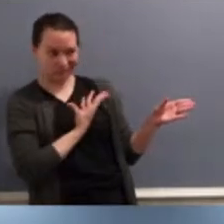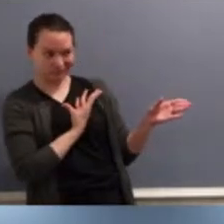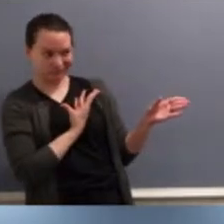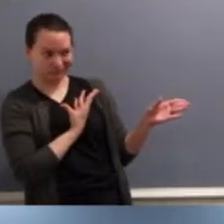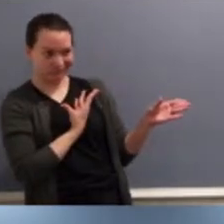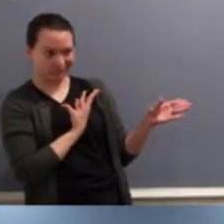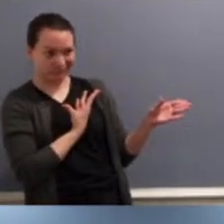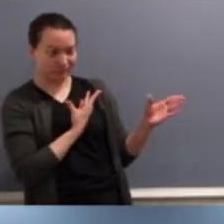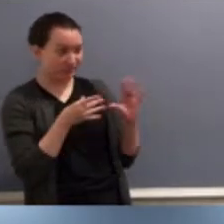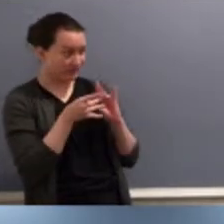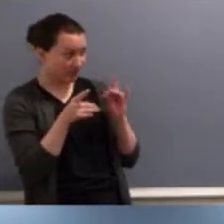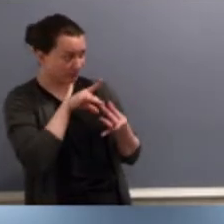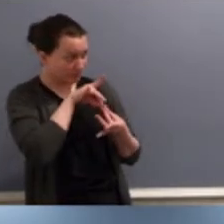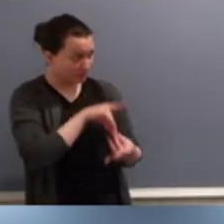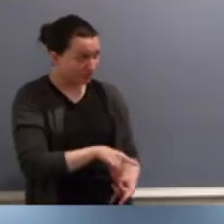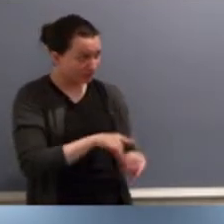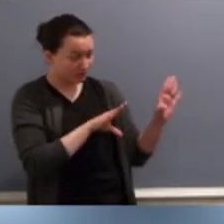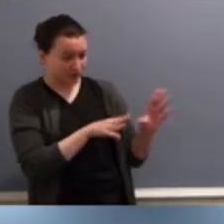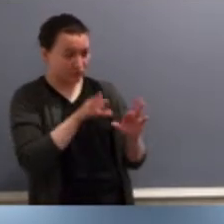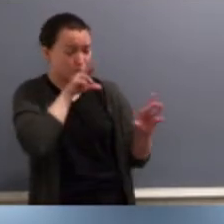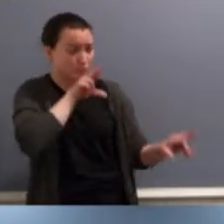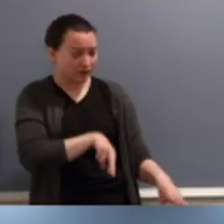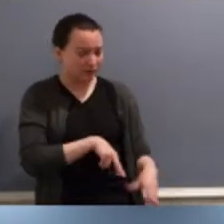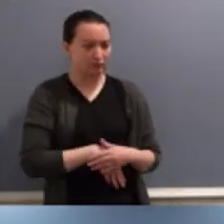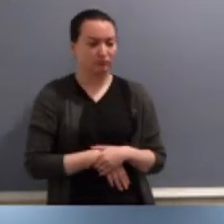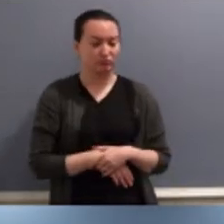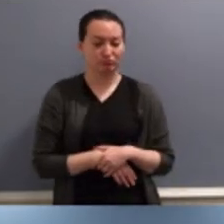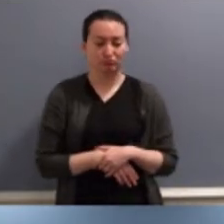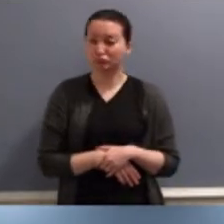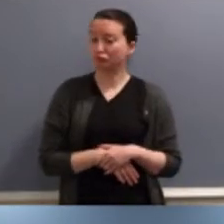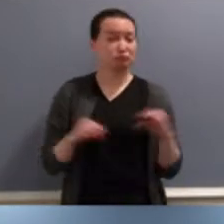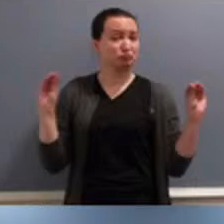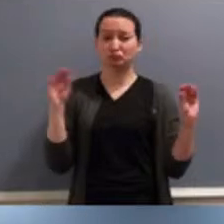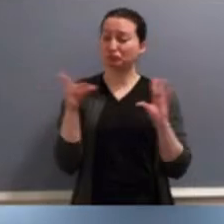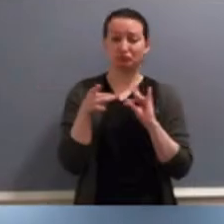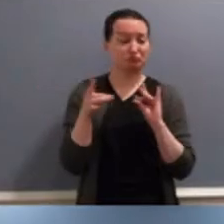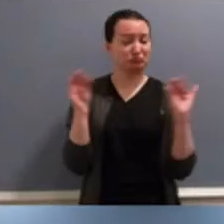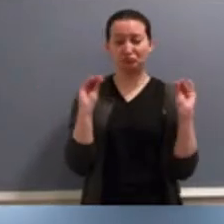do you have any comments as it relates to his report no comments at this time I have